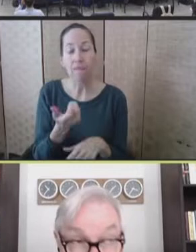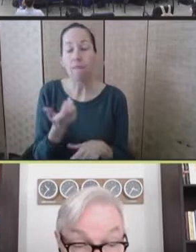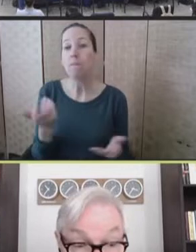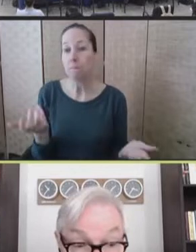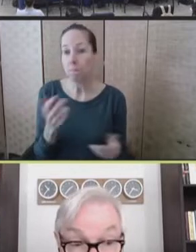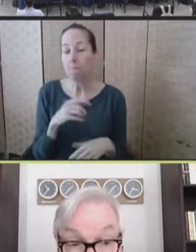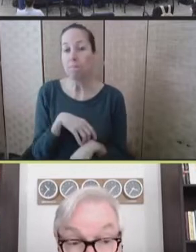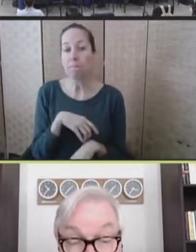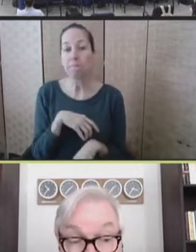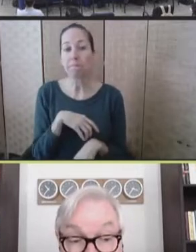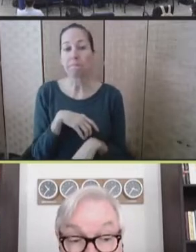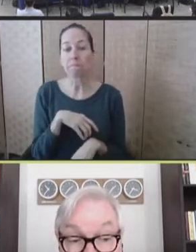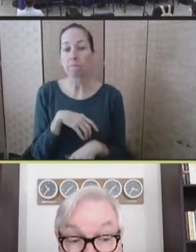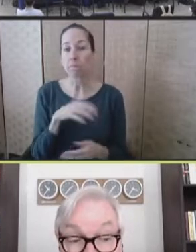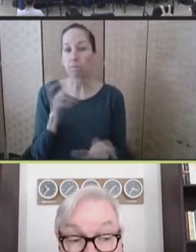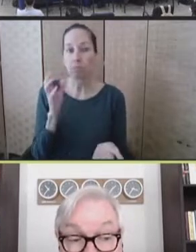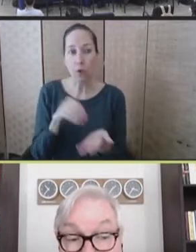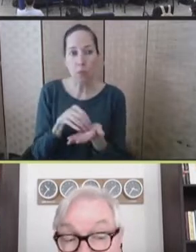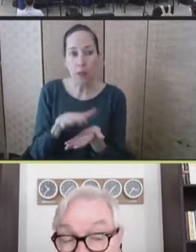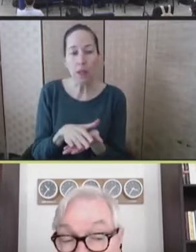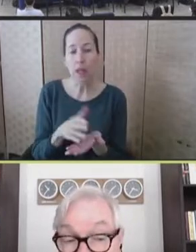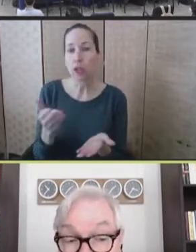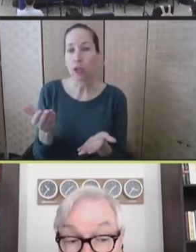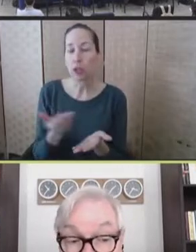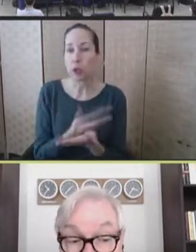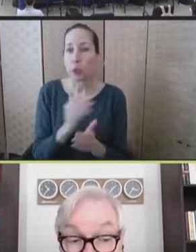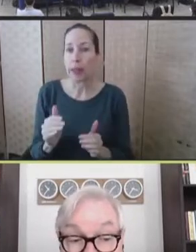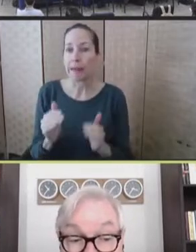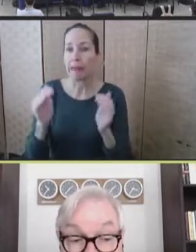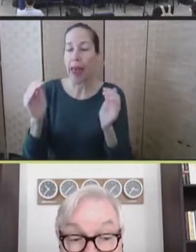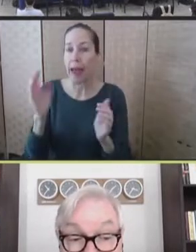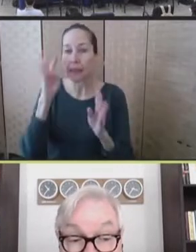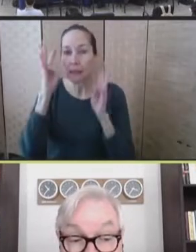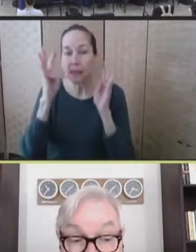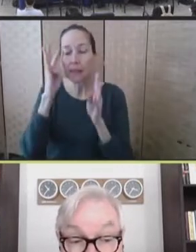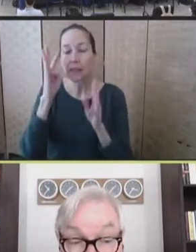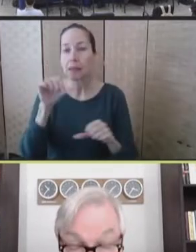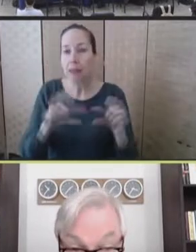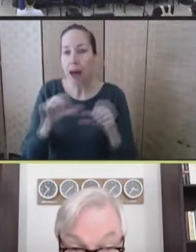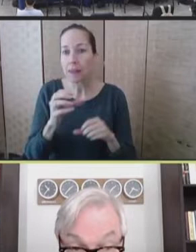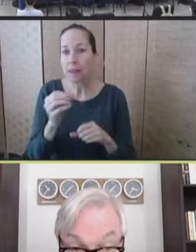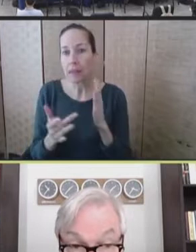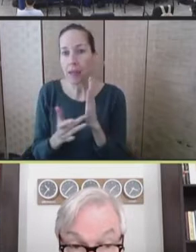forward new advances in vaccine science and technology that must be leveraged here, as